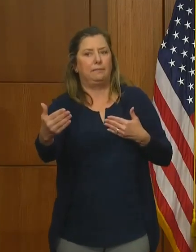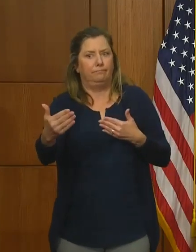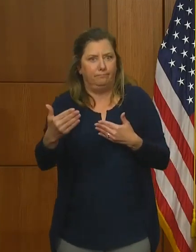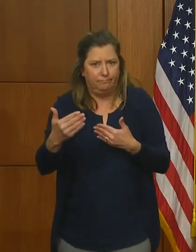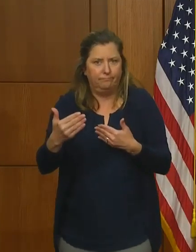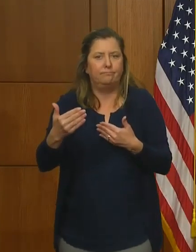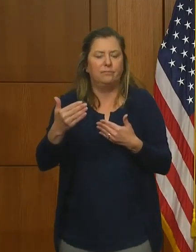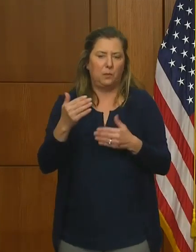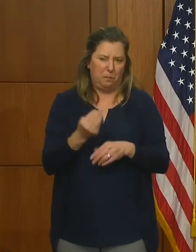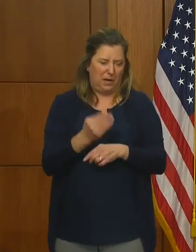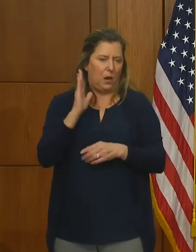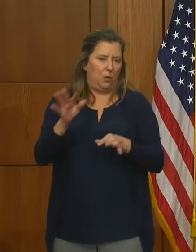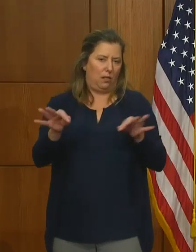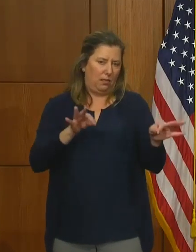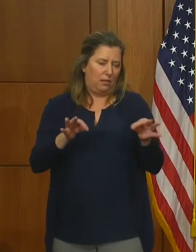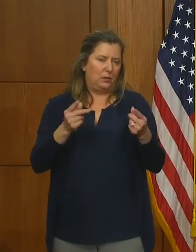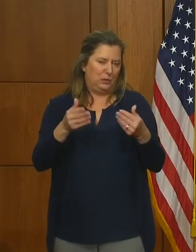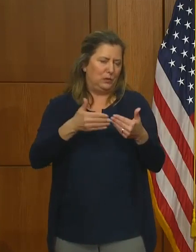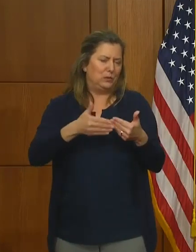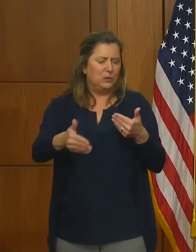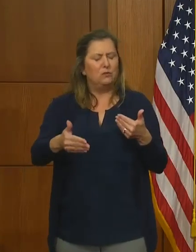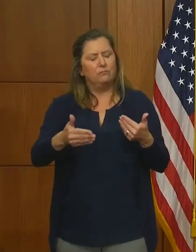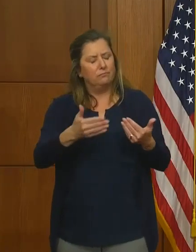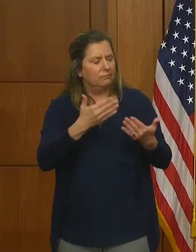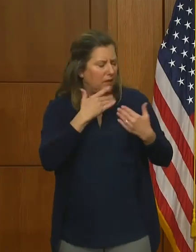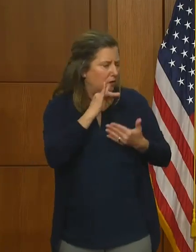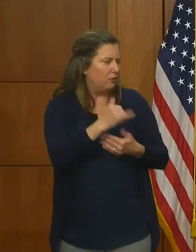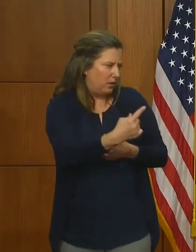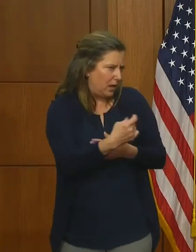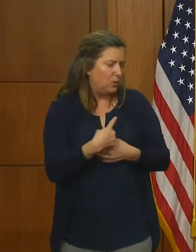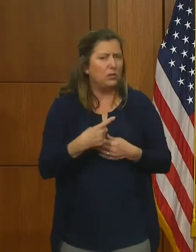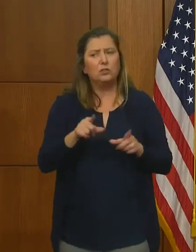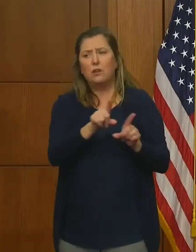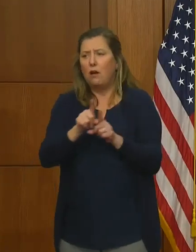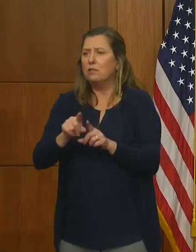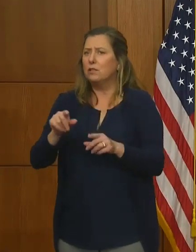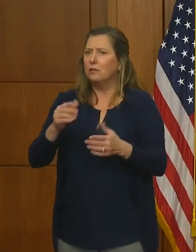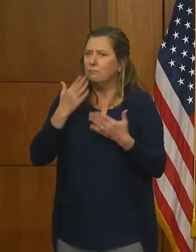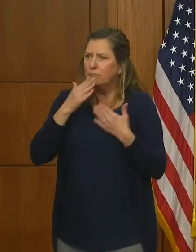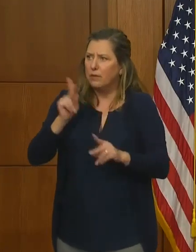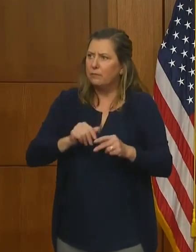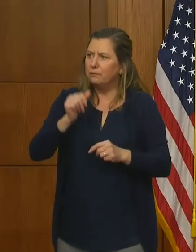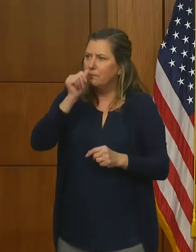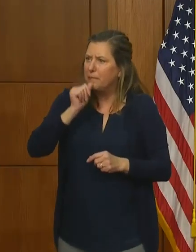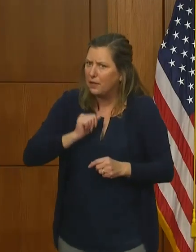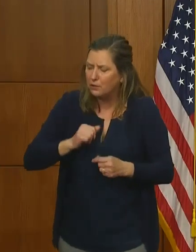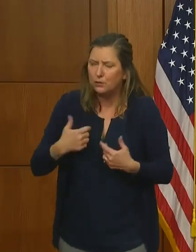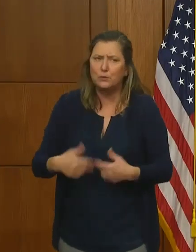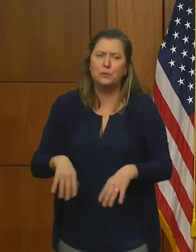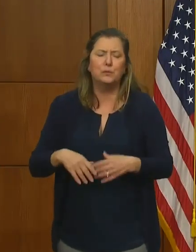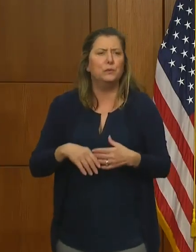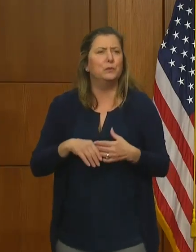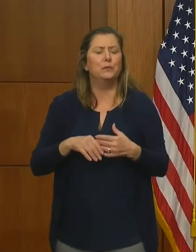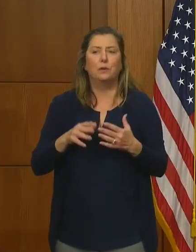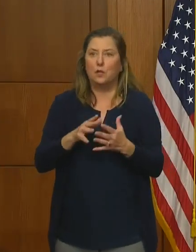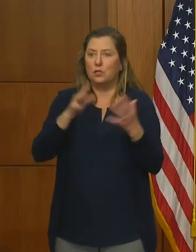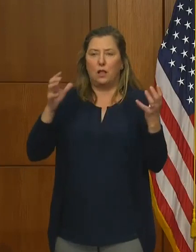DAY COMING UP ON FRIDAY. WE WILL CERTAINLY GIVE THE GUIDELINES ON ON MONDAY SO I APPRECIATE THAT QUESTION AND